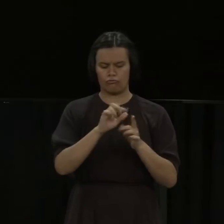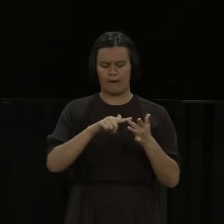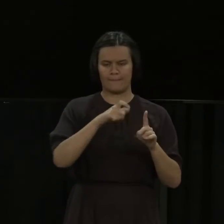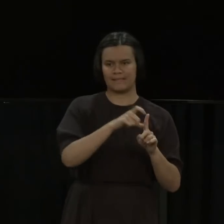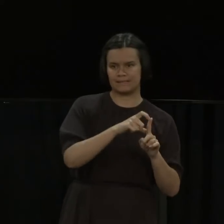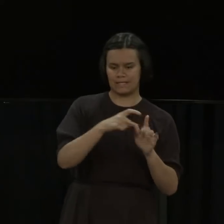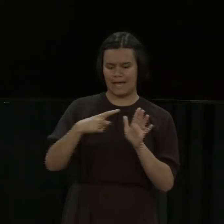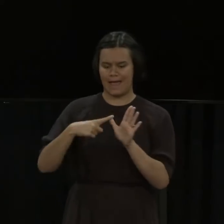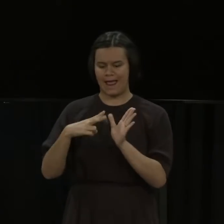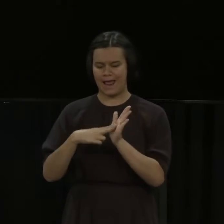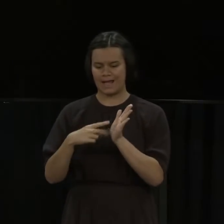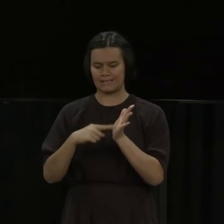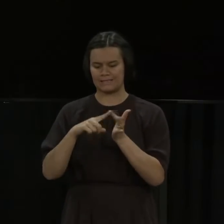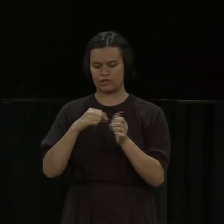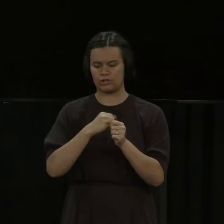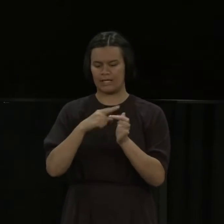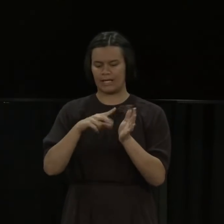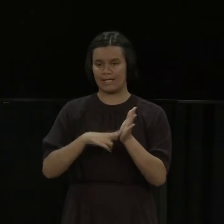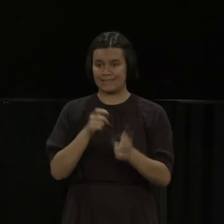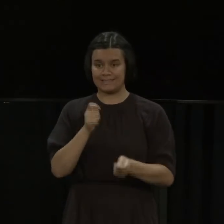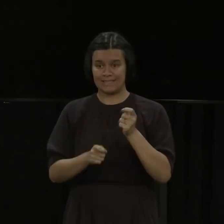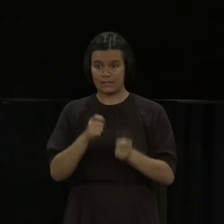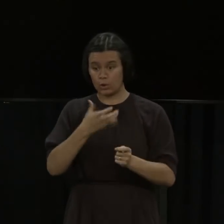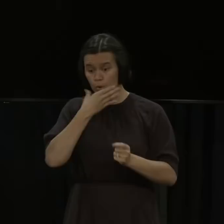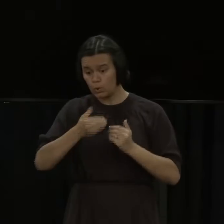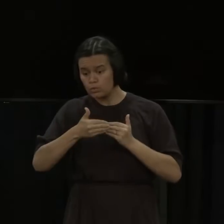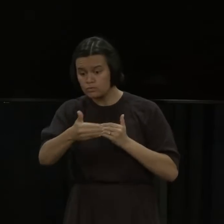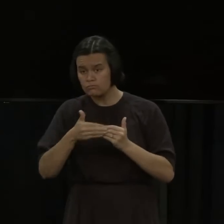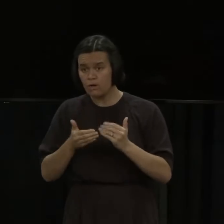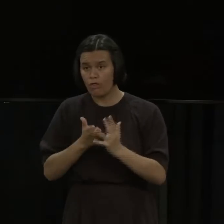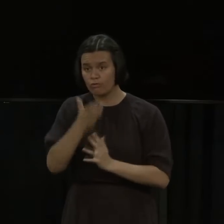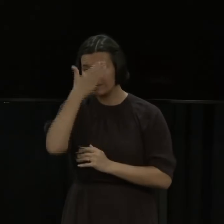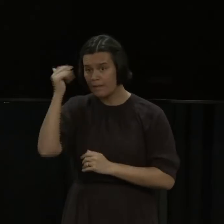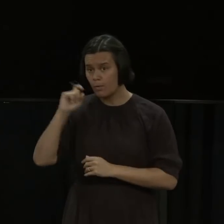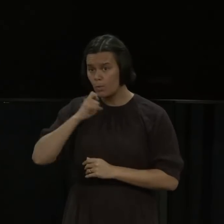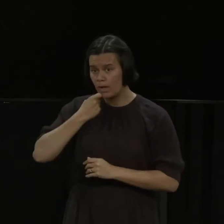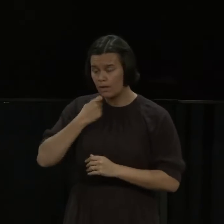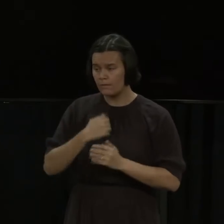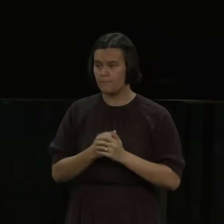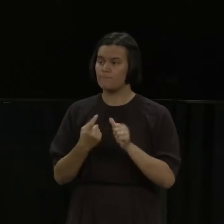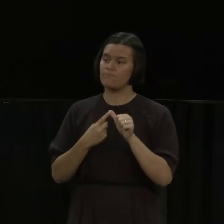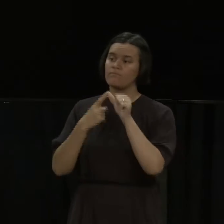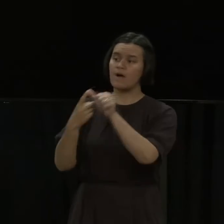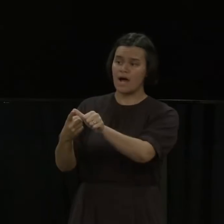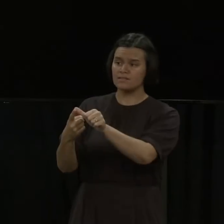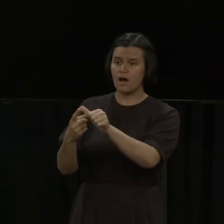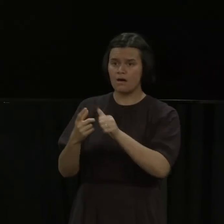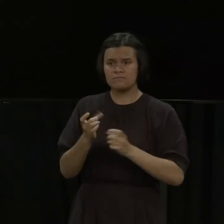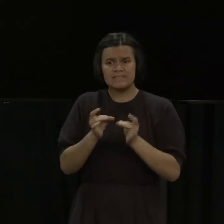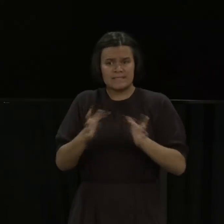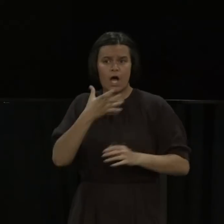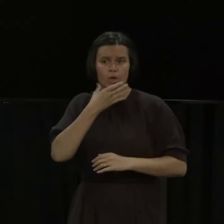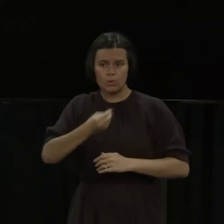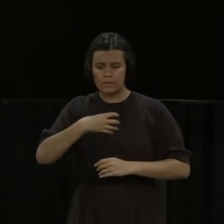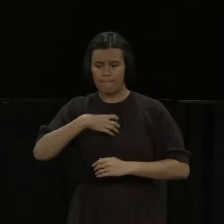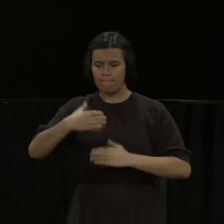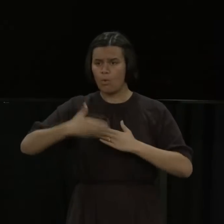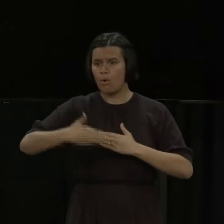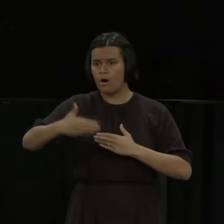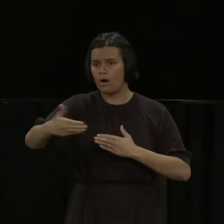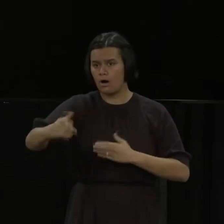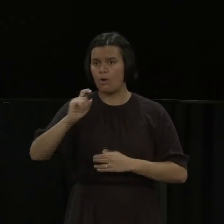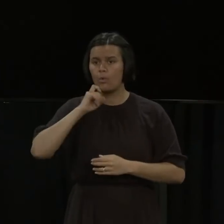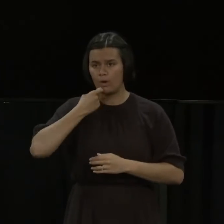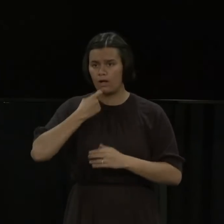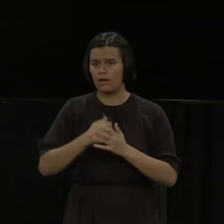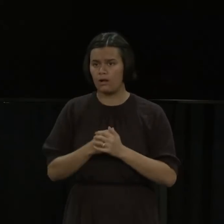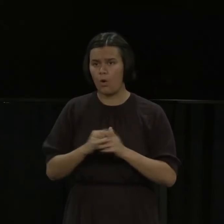What role does rapid antigen